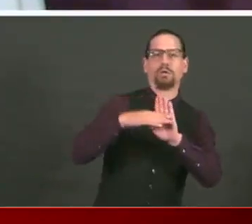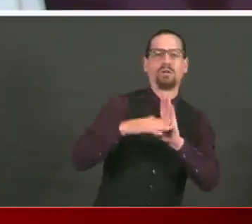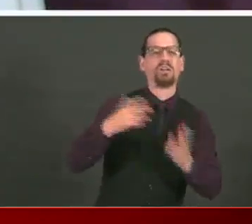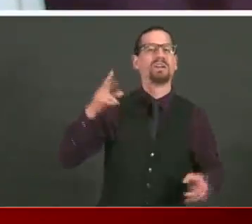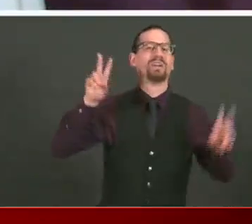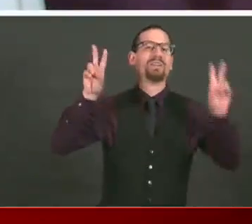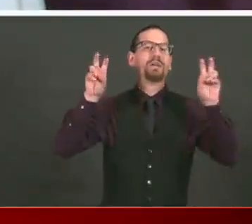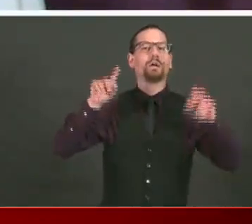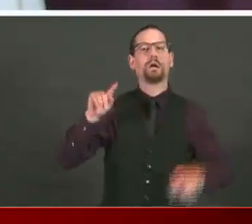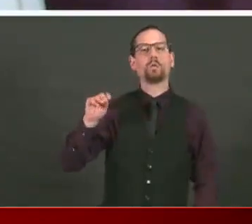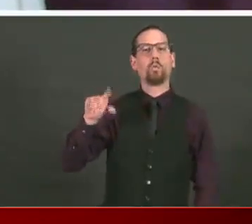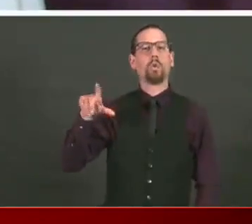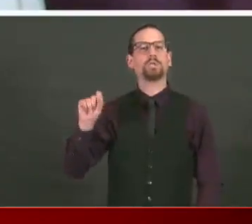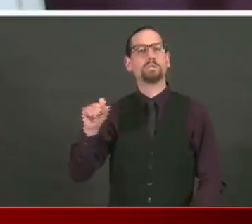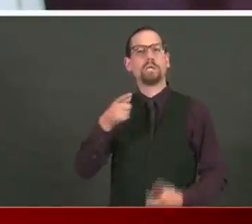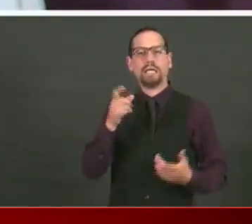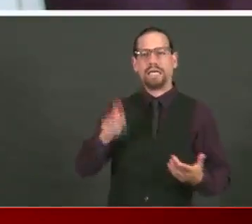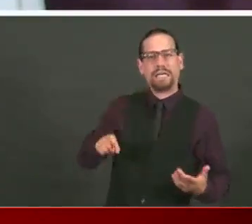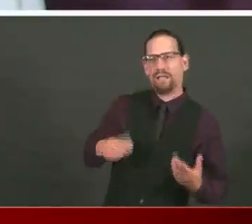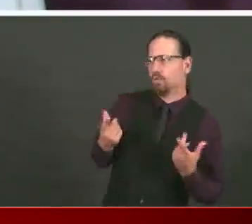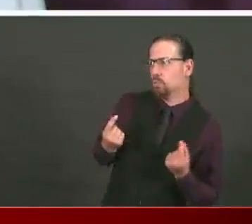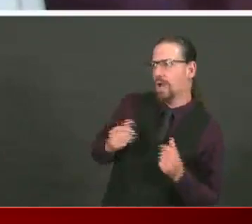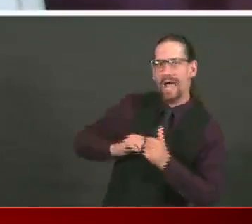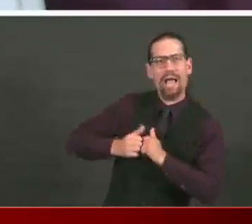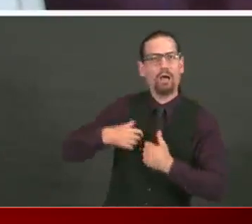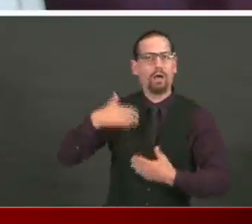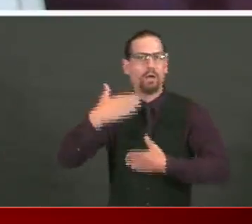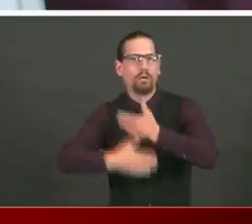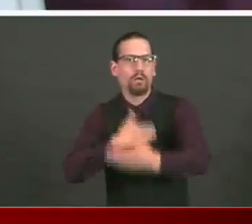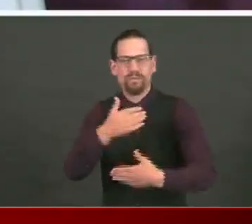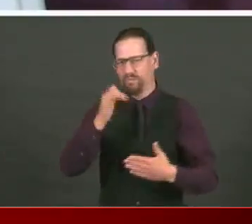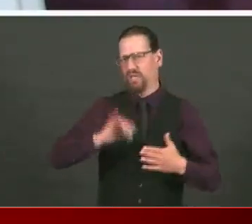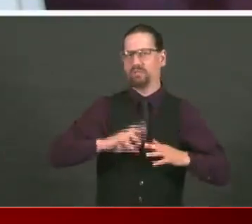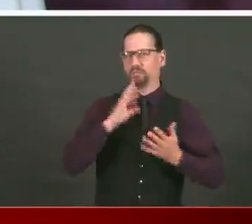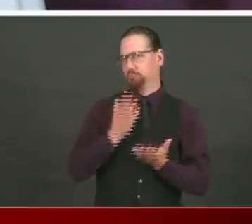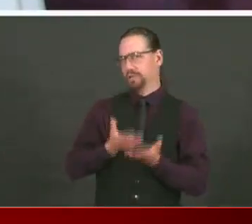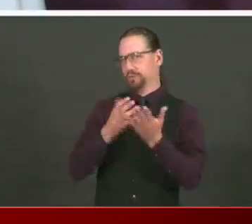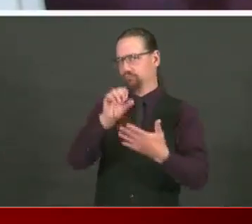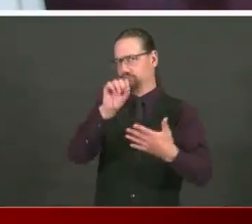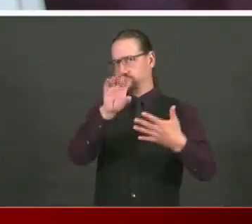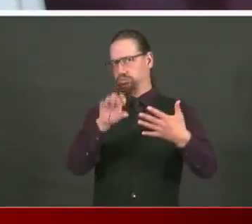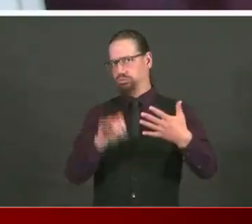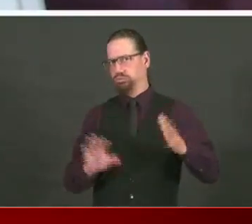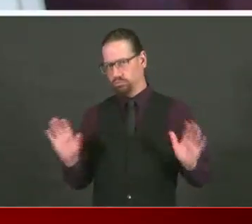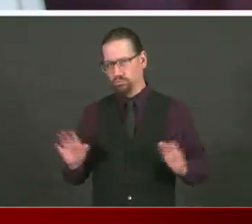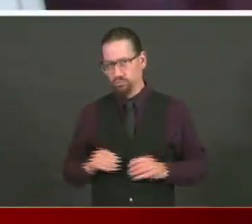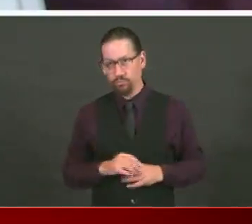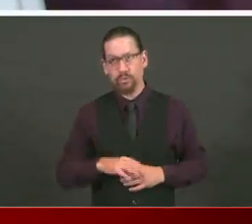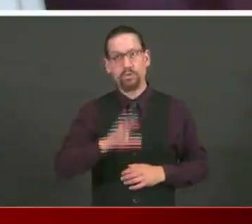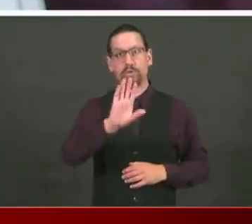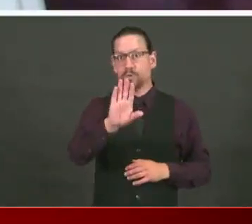TO COMPLY, BUT I AM ASKING EVERY PARENT OF A CHILD WHO PLAYS SPORTS, EVERY COACH, EVERY